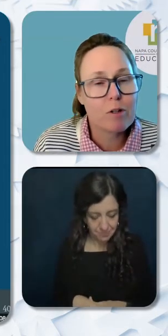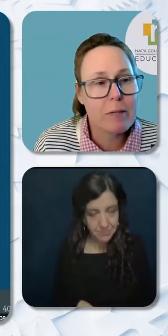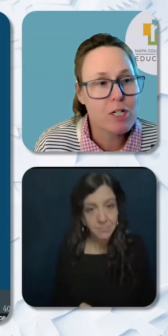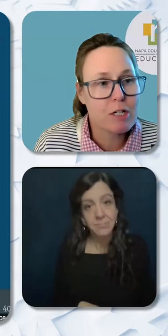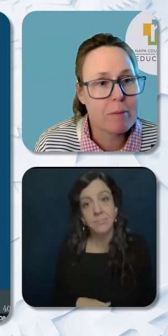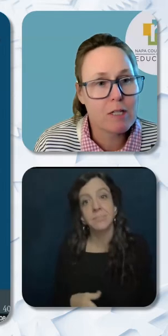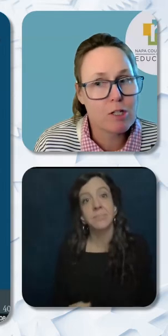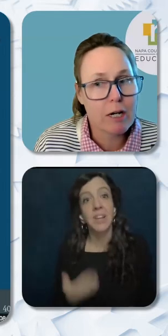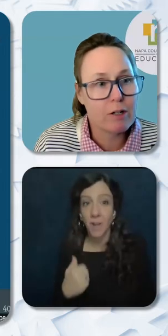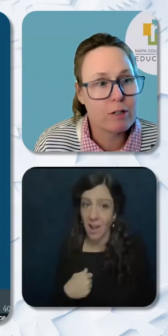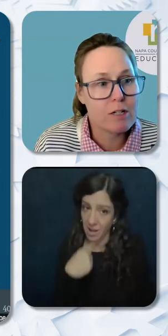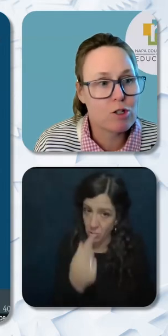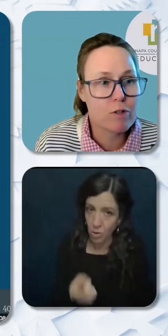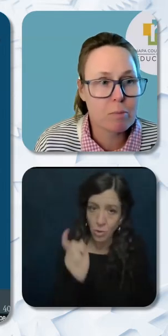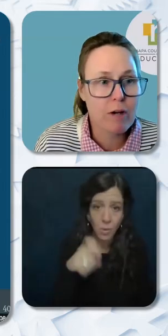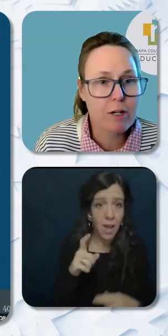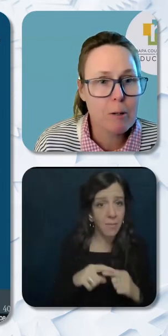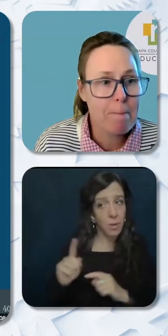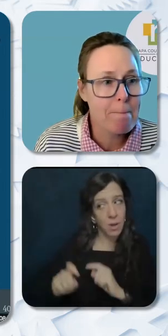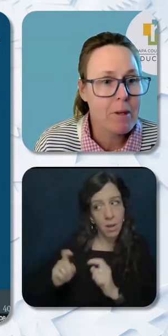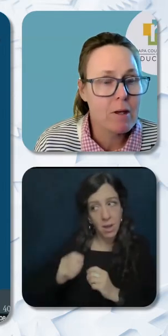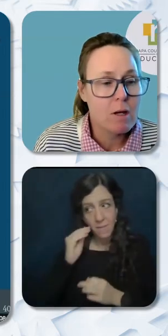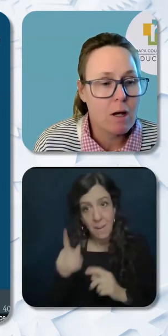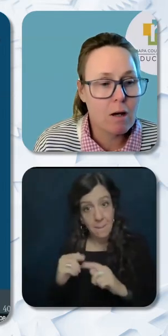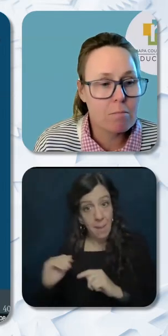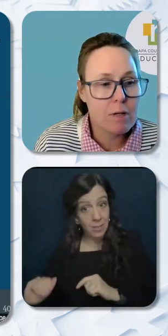gather information about the child and service provider.